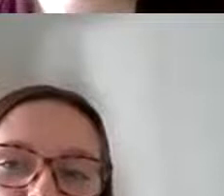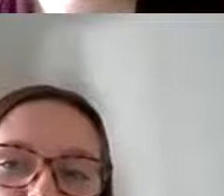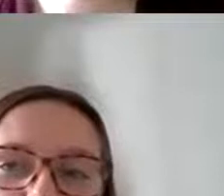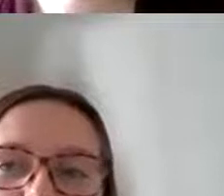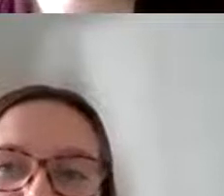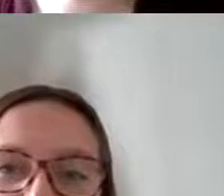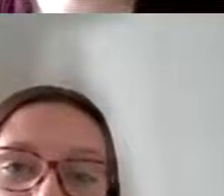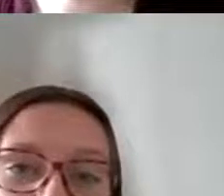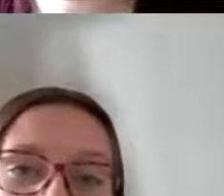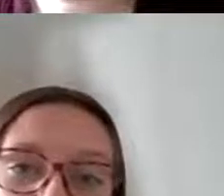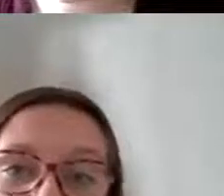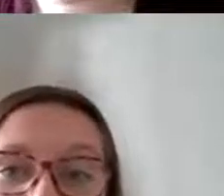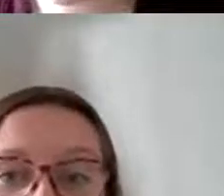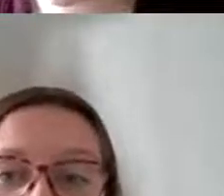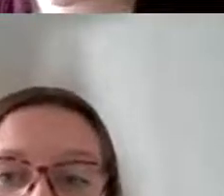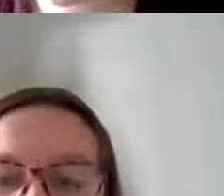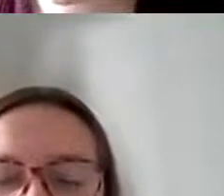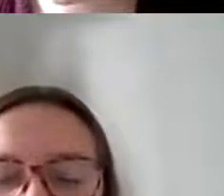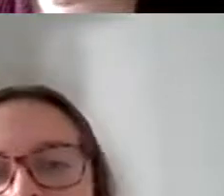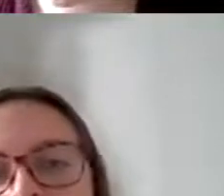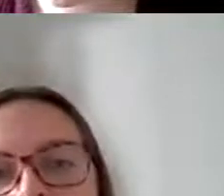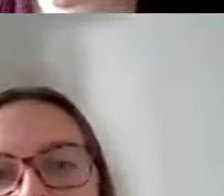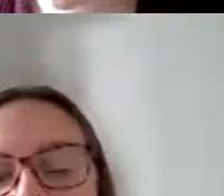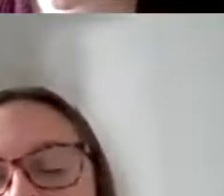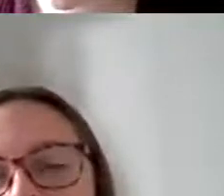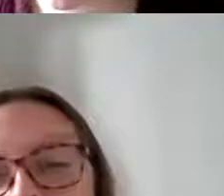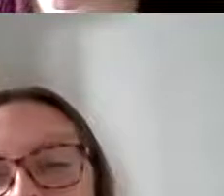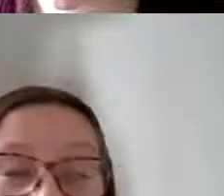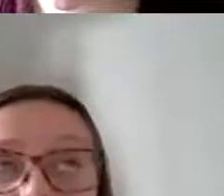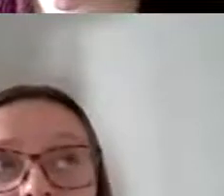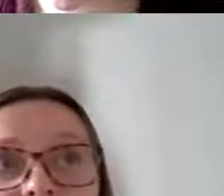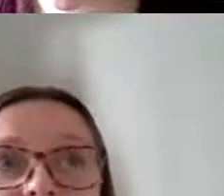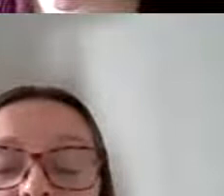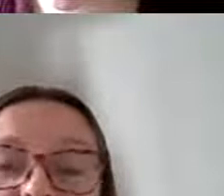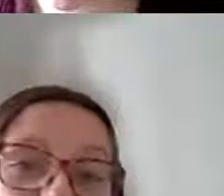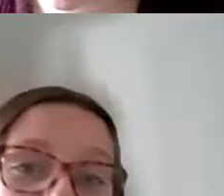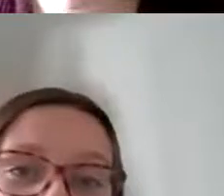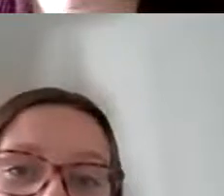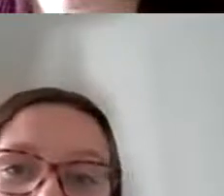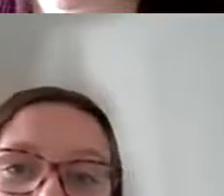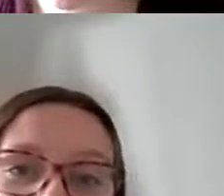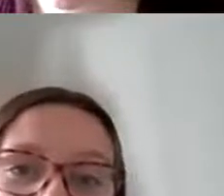charitable arm of the Surrey Hills National landscape um working with volunteers and doing